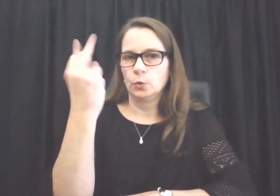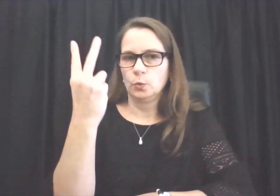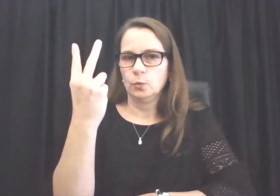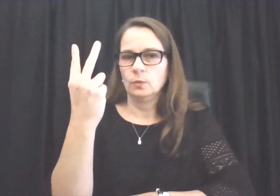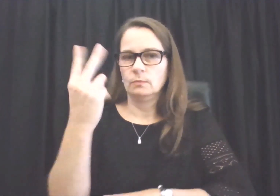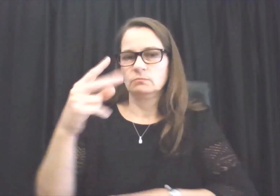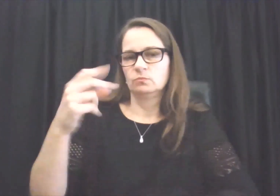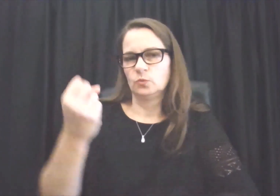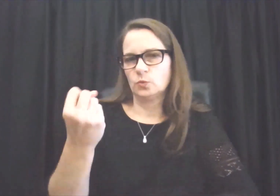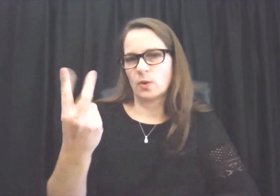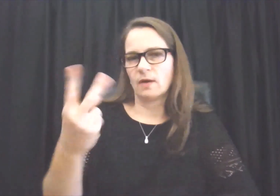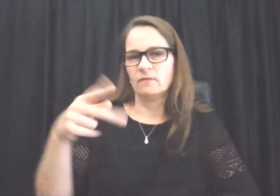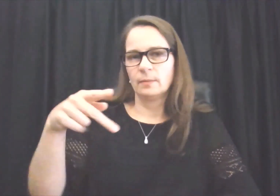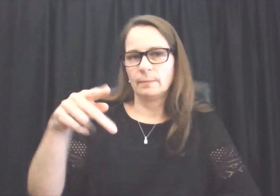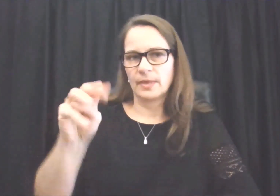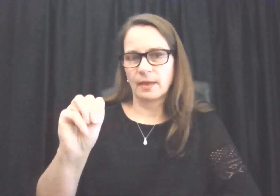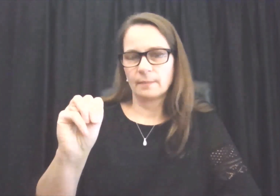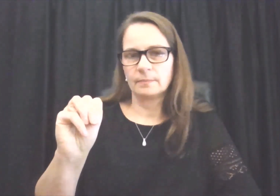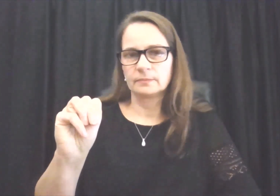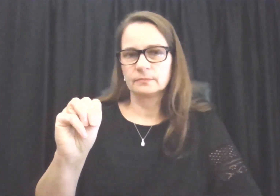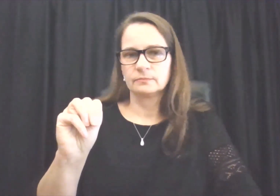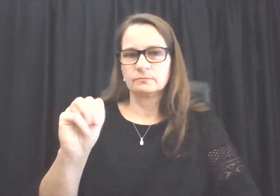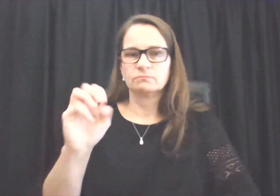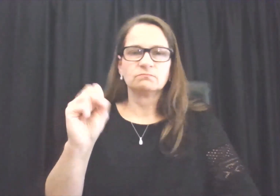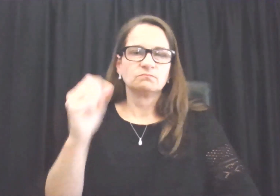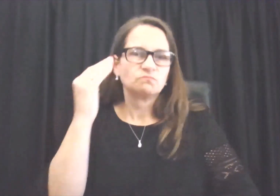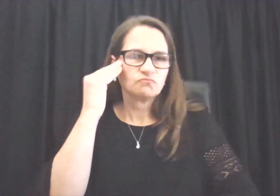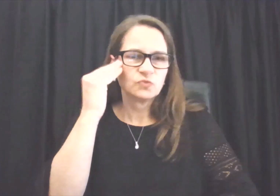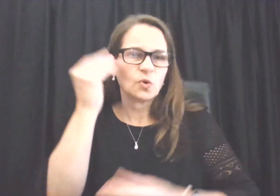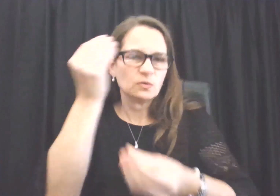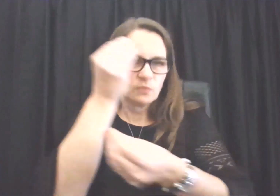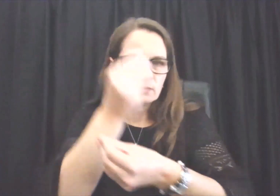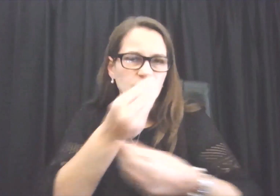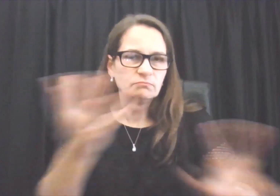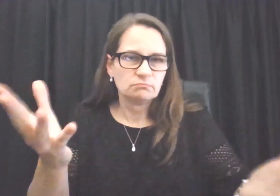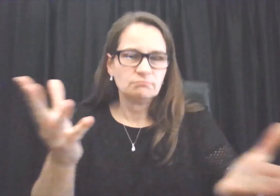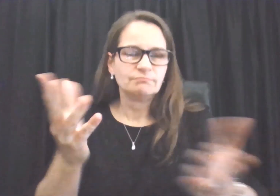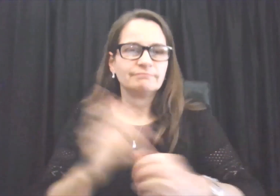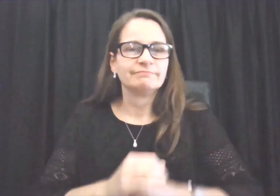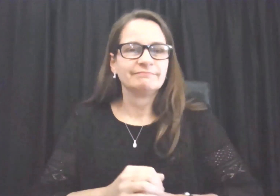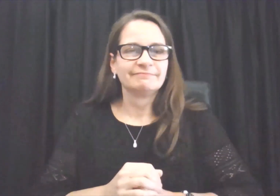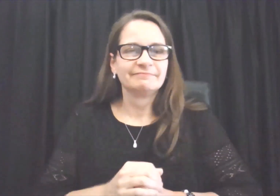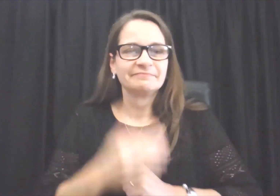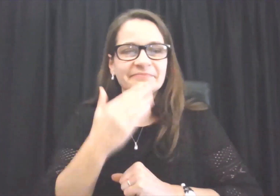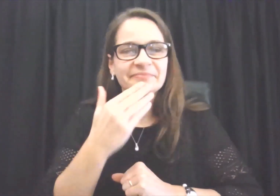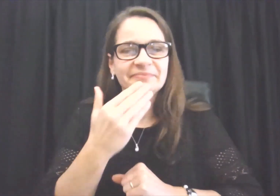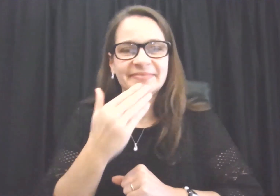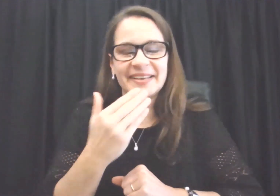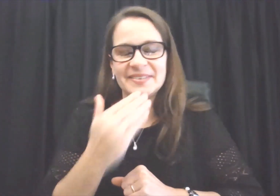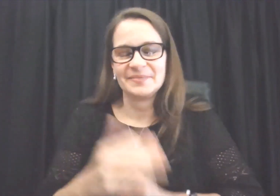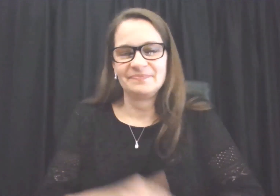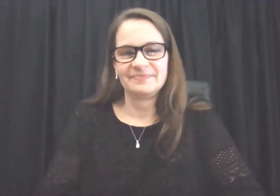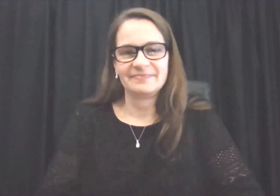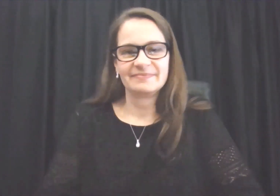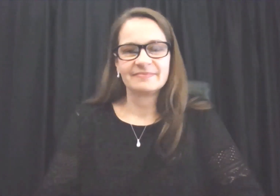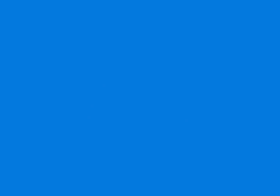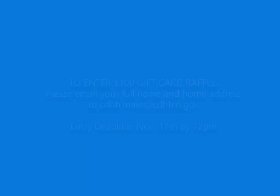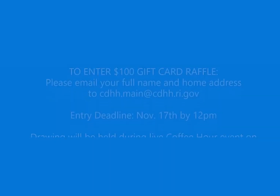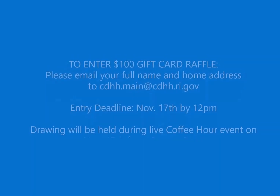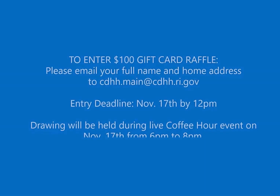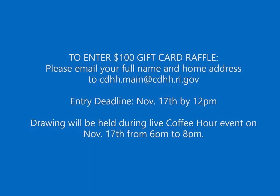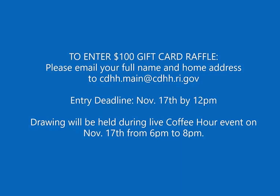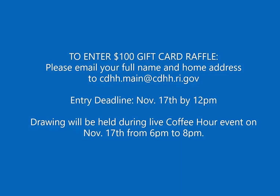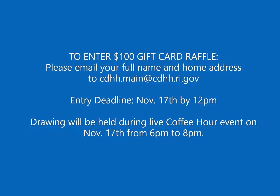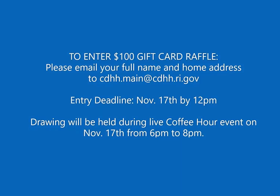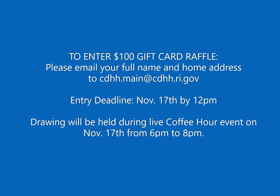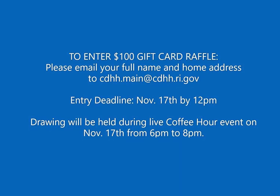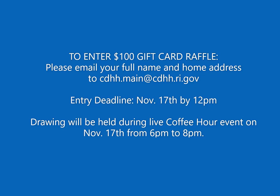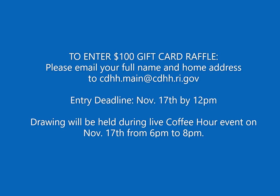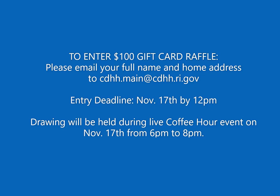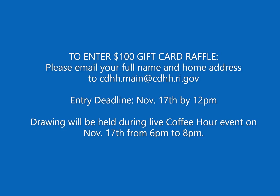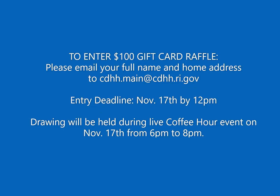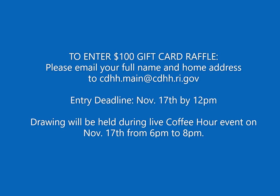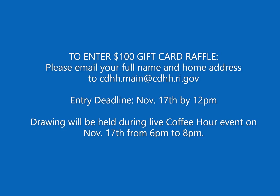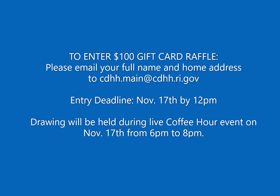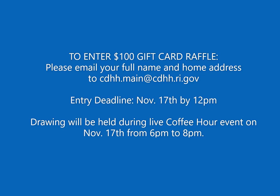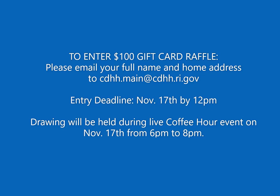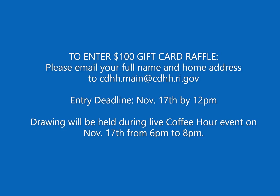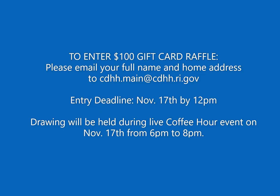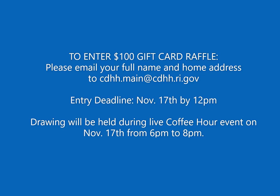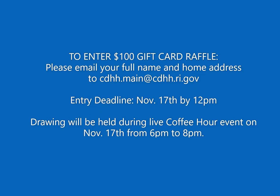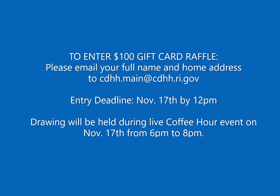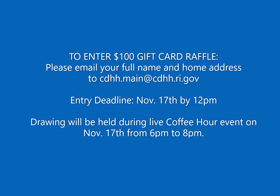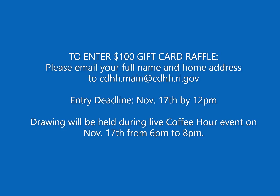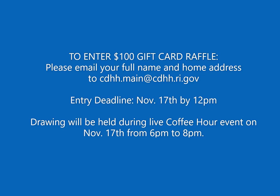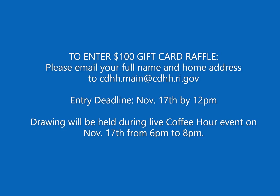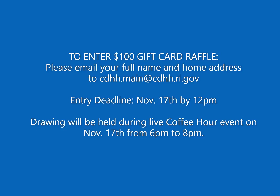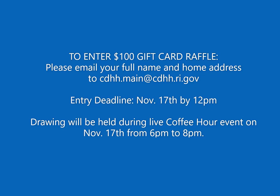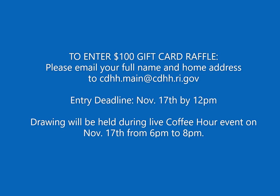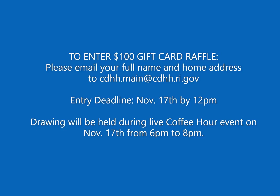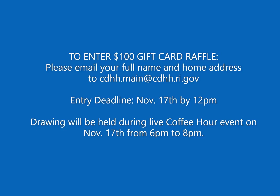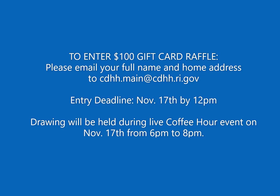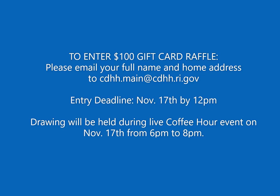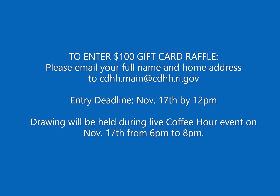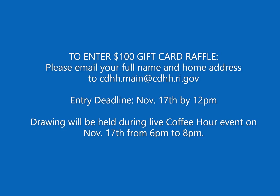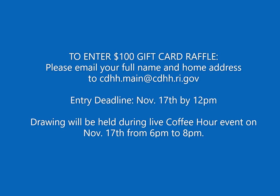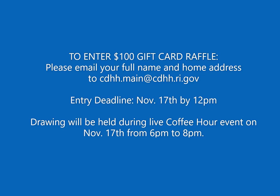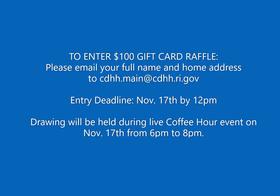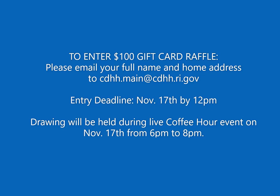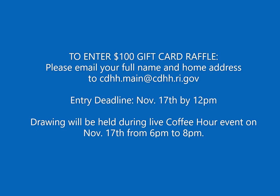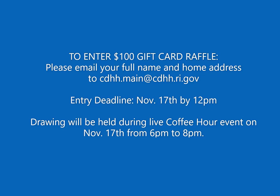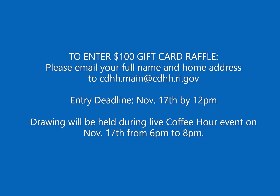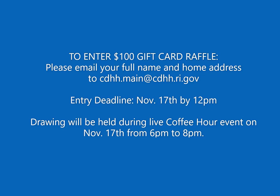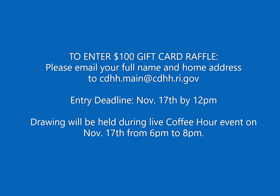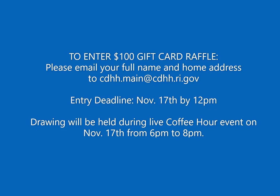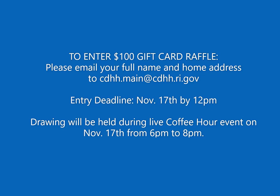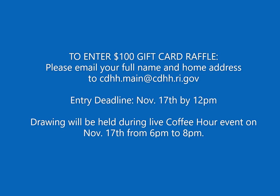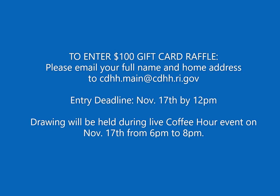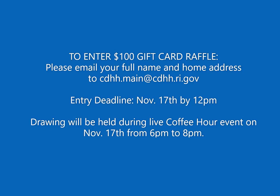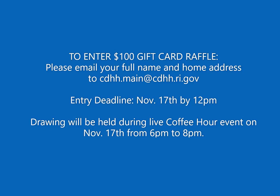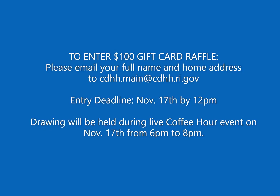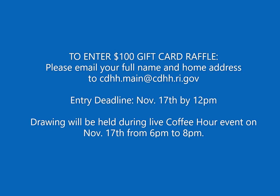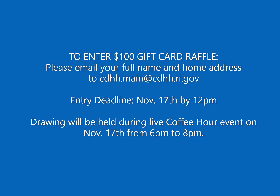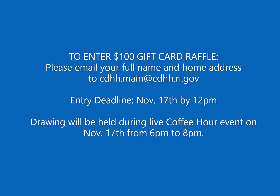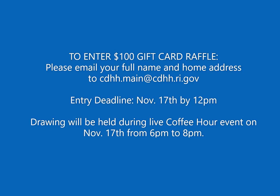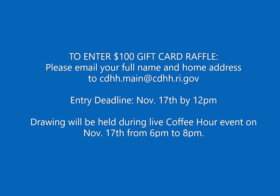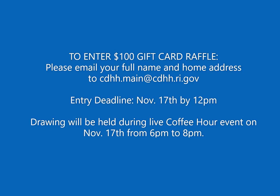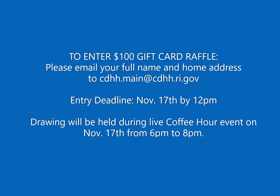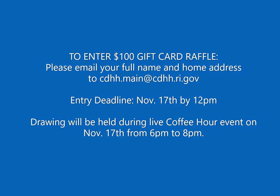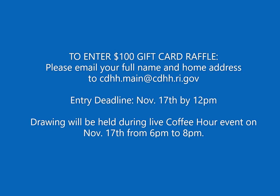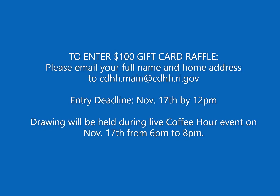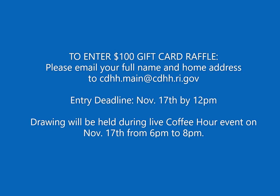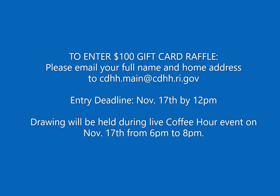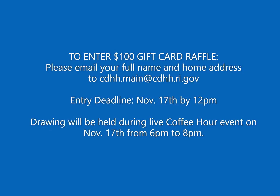at 12 noon so you do need to get me your email by noon time on the 17th thanks everybody